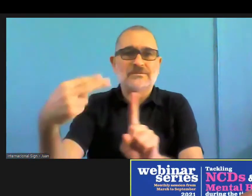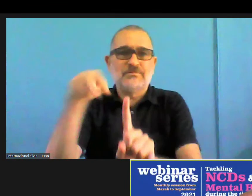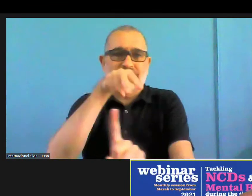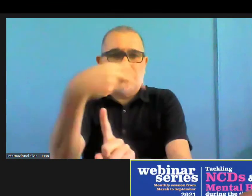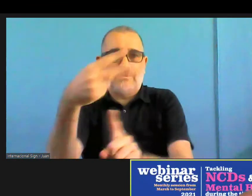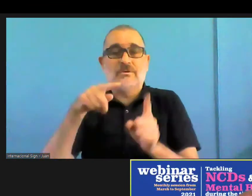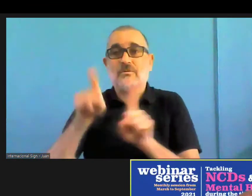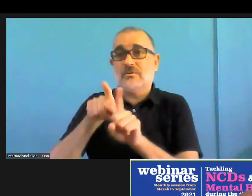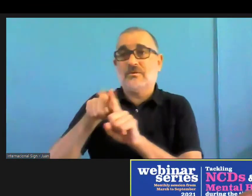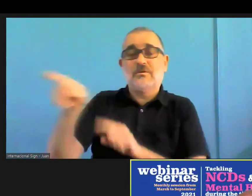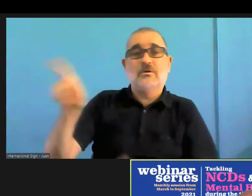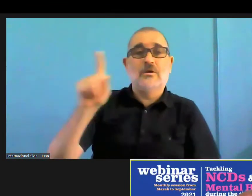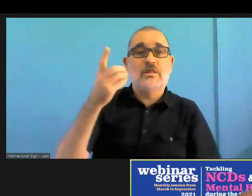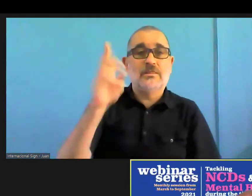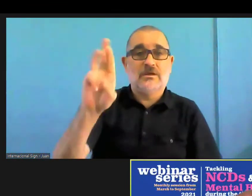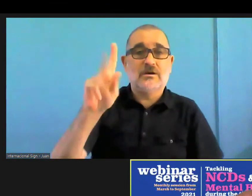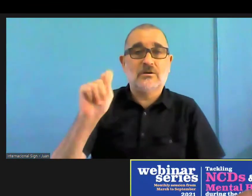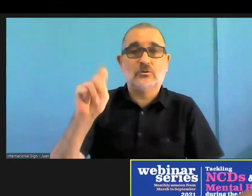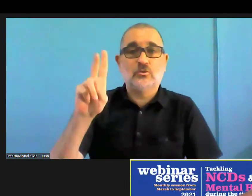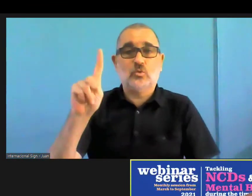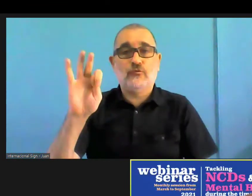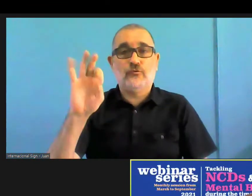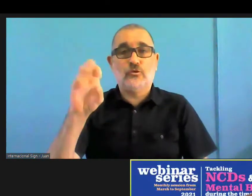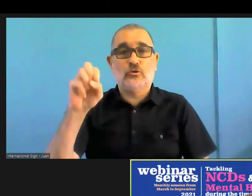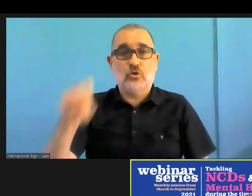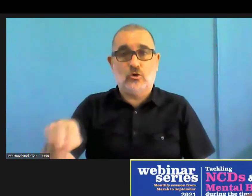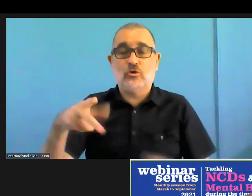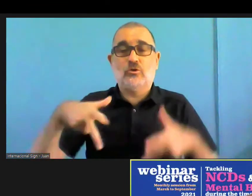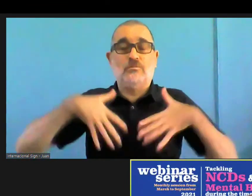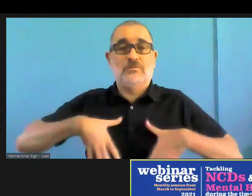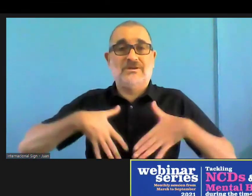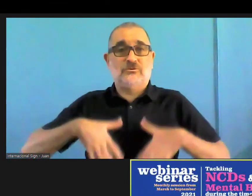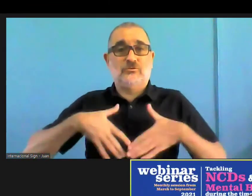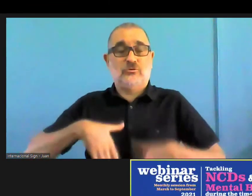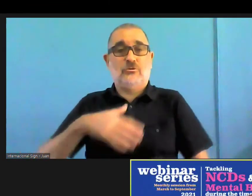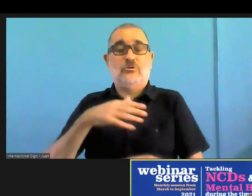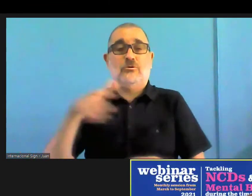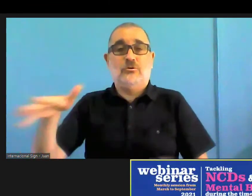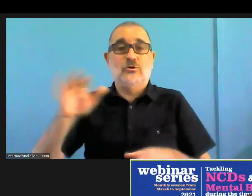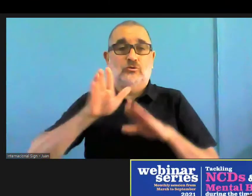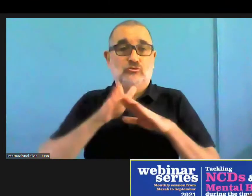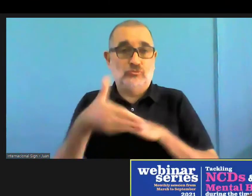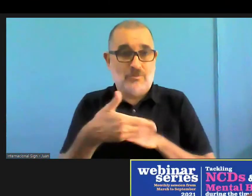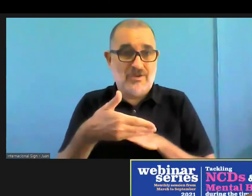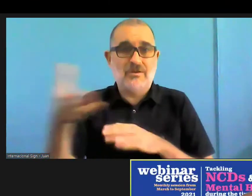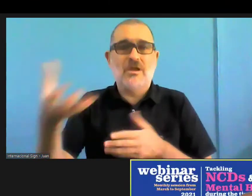It's not a question that one can simply say: You need this amount of money, put it here or there.